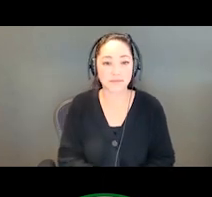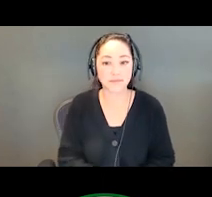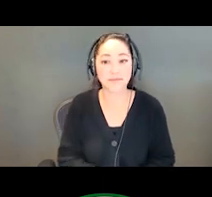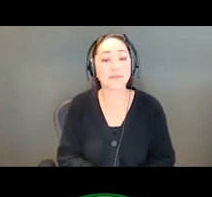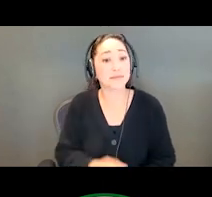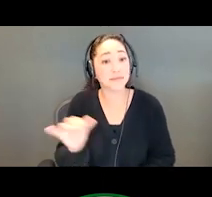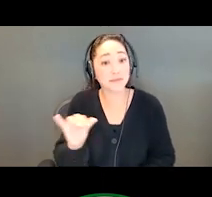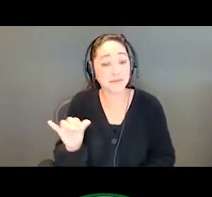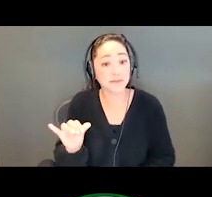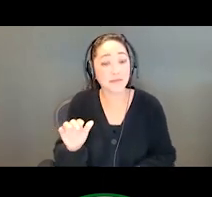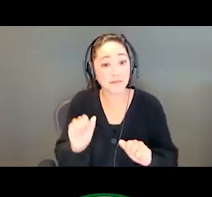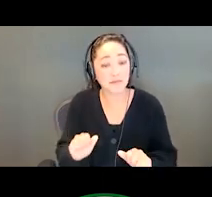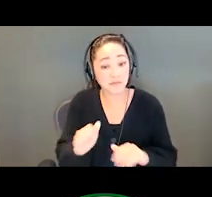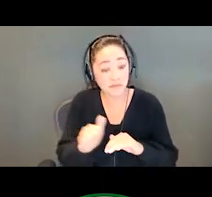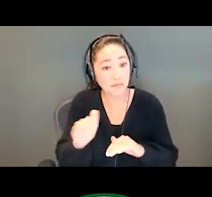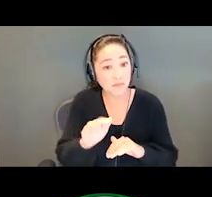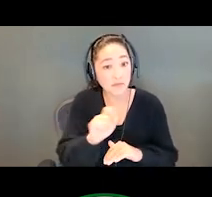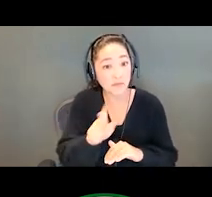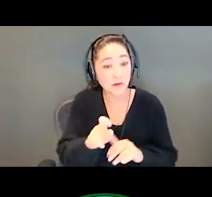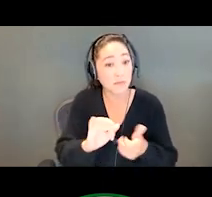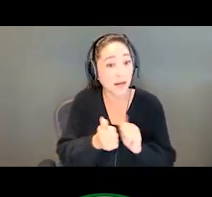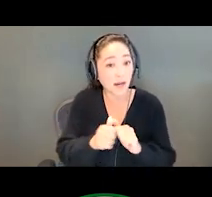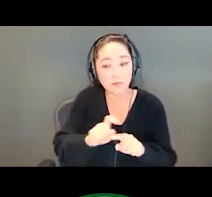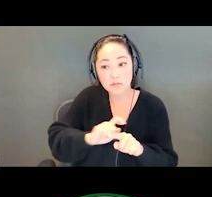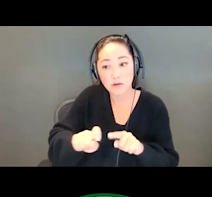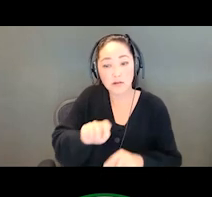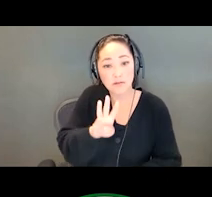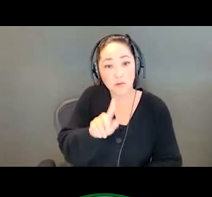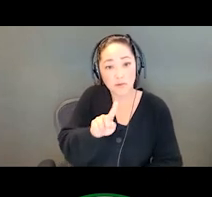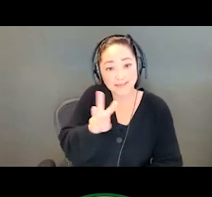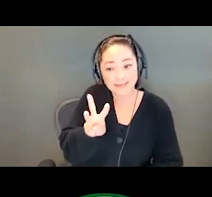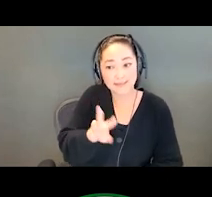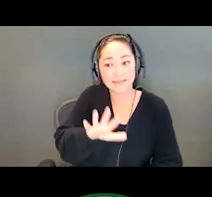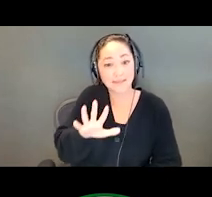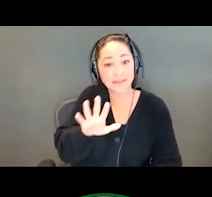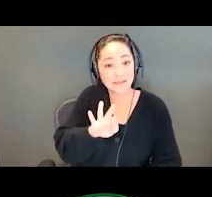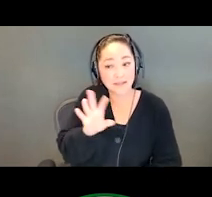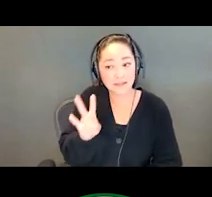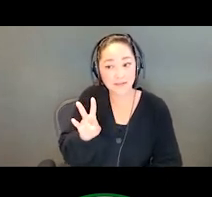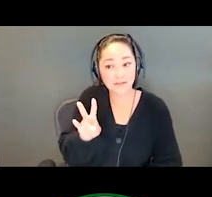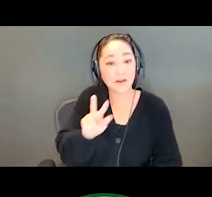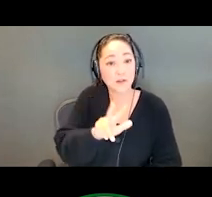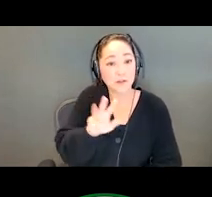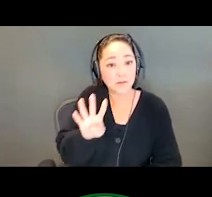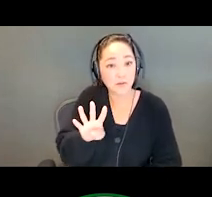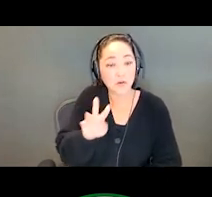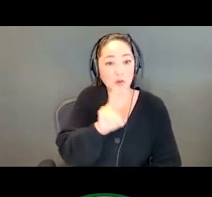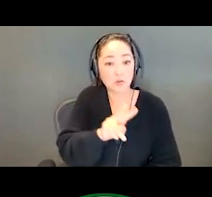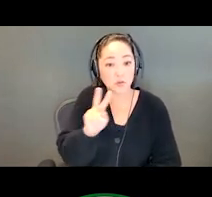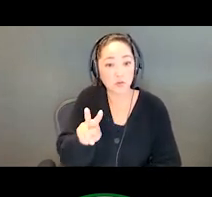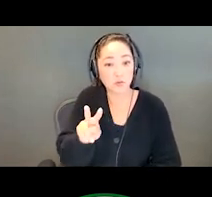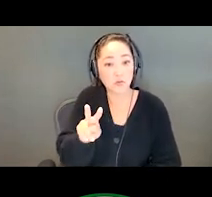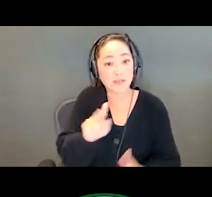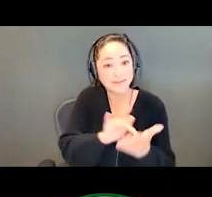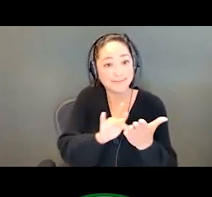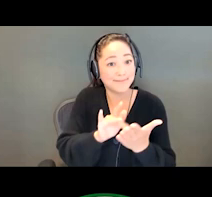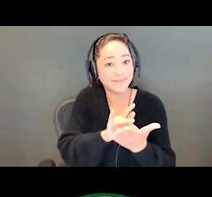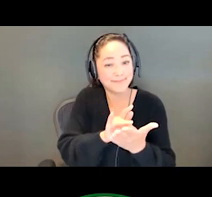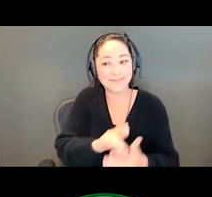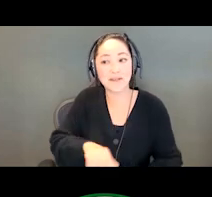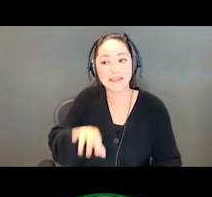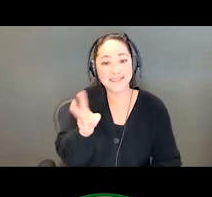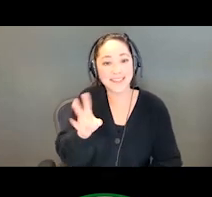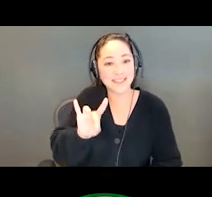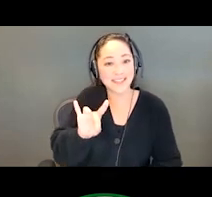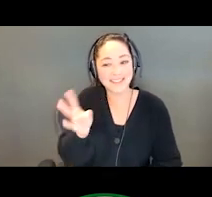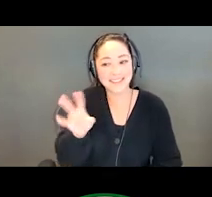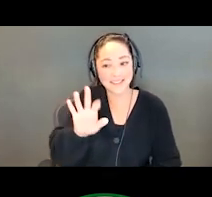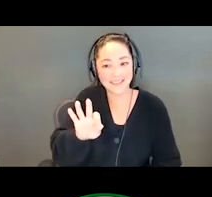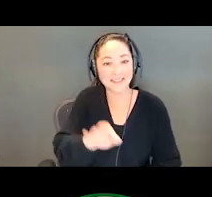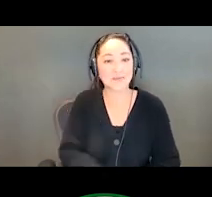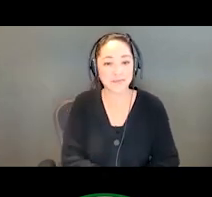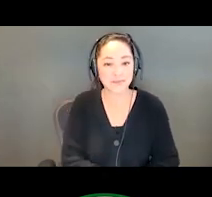Questions can also be submitted by calling for 416-597-3422. Extension 7879.